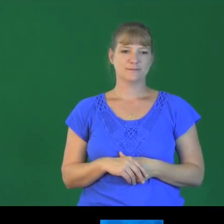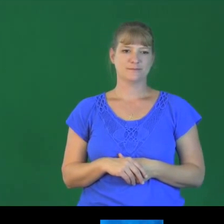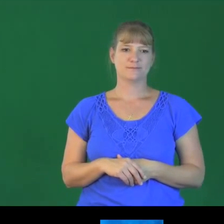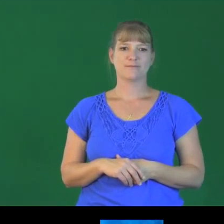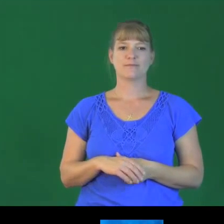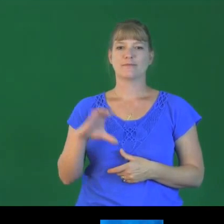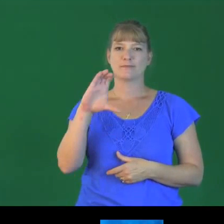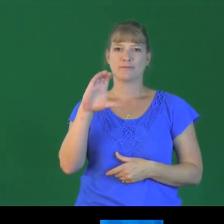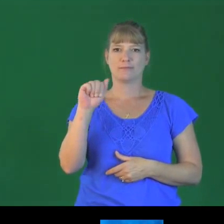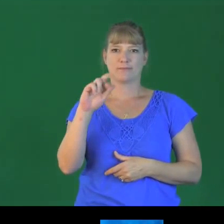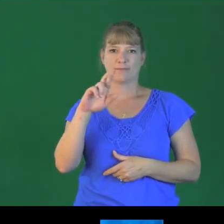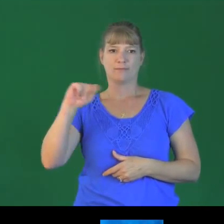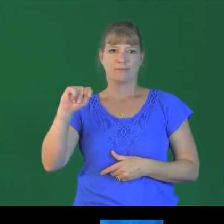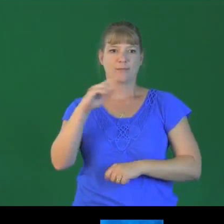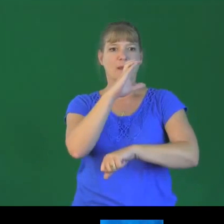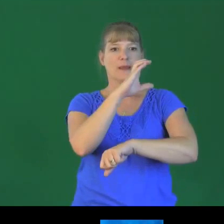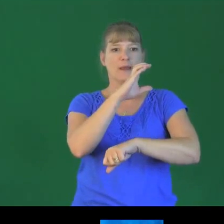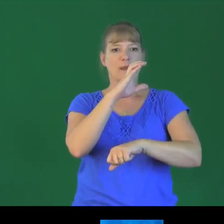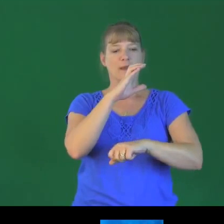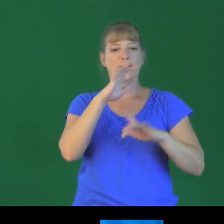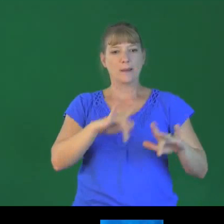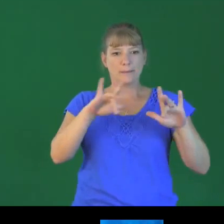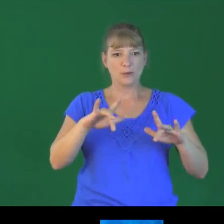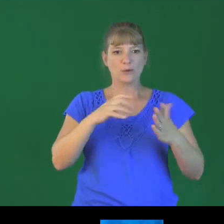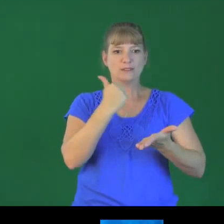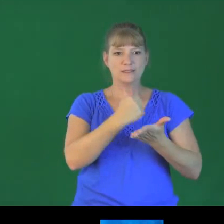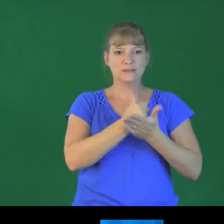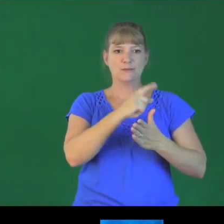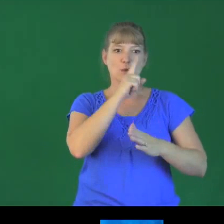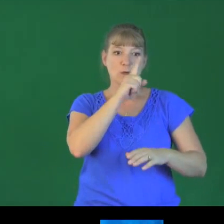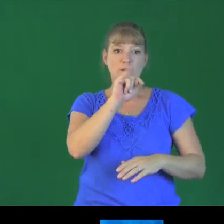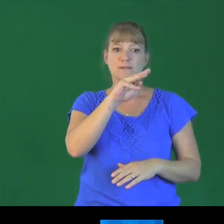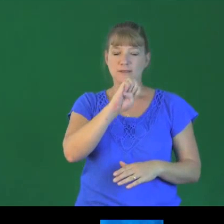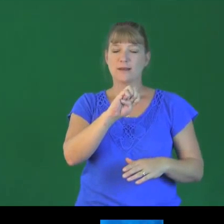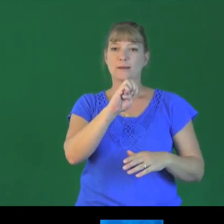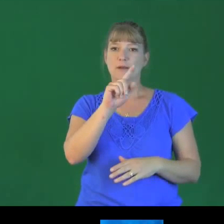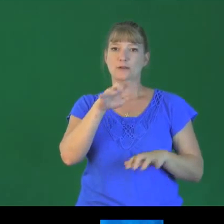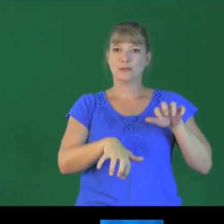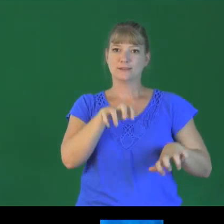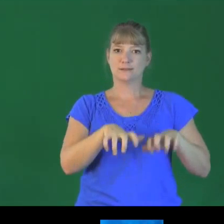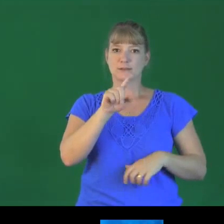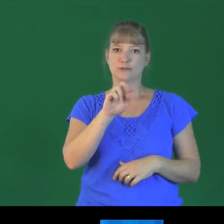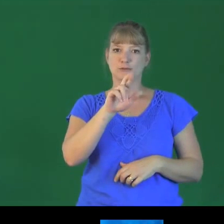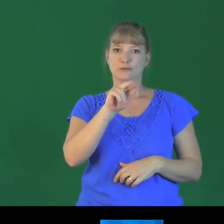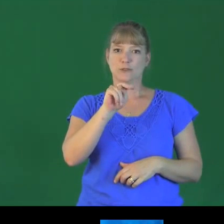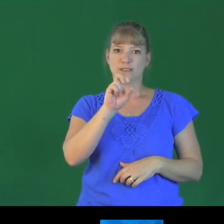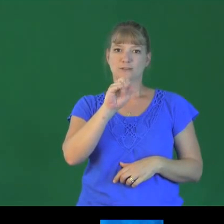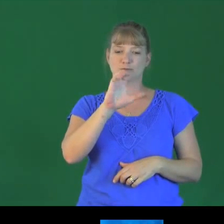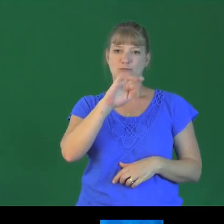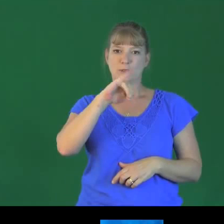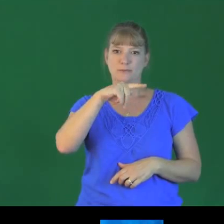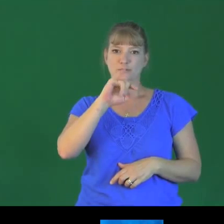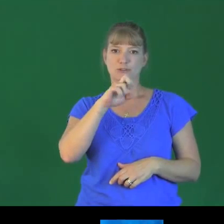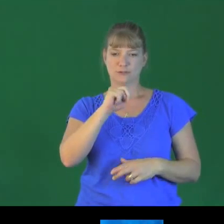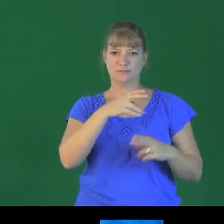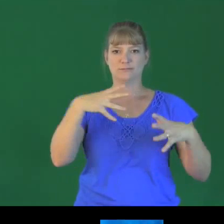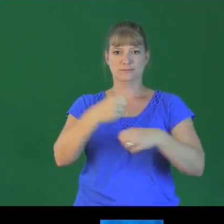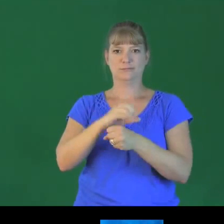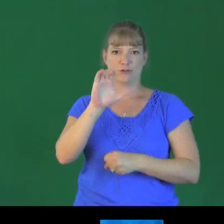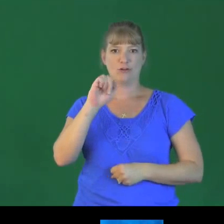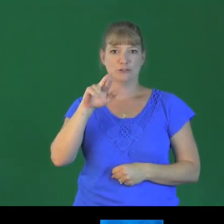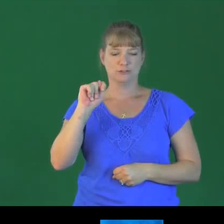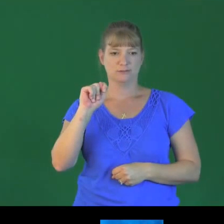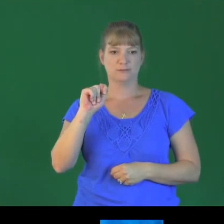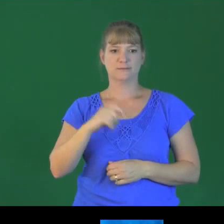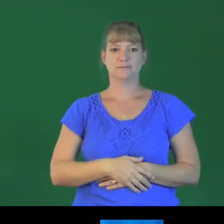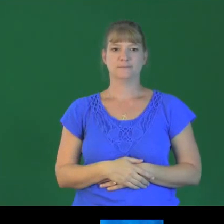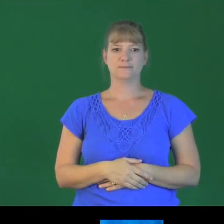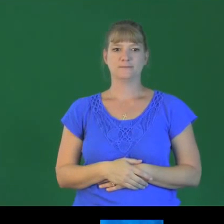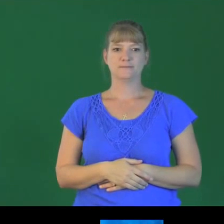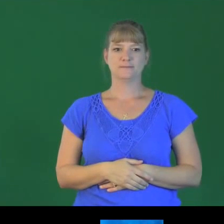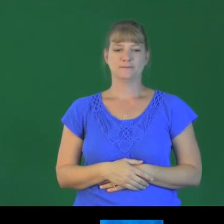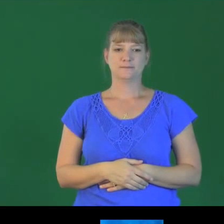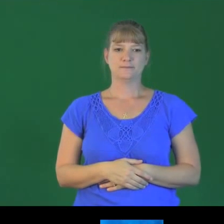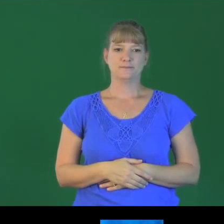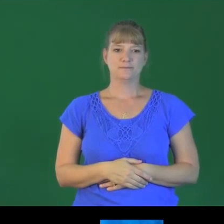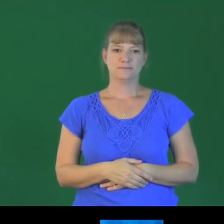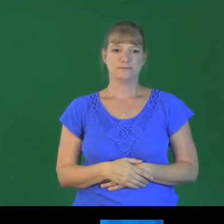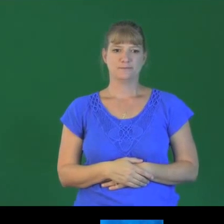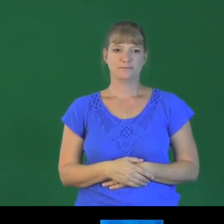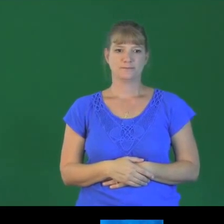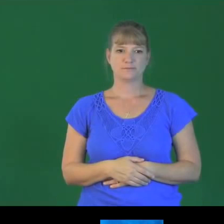Computer-Assisted Real-Time Transcription or C.A.R.T.